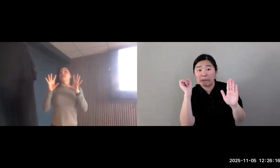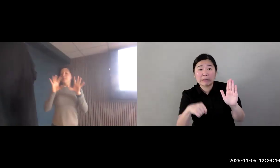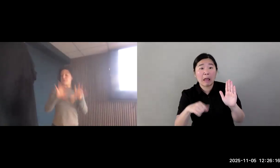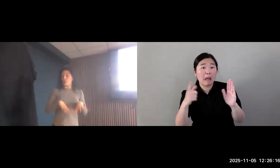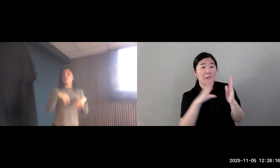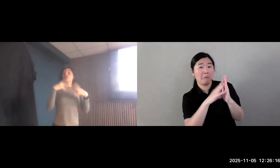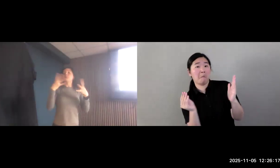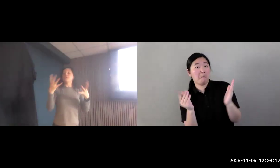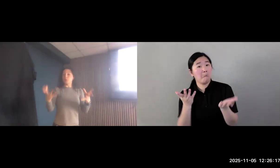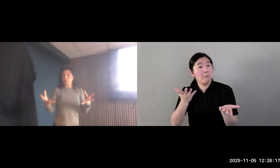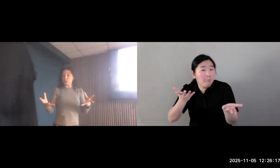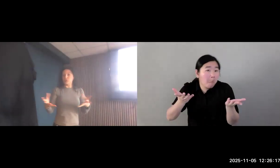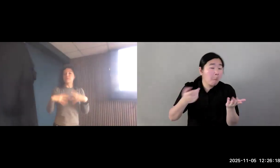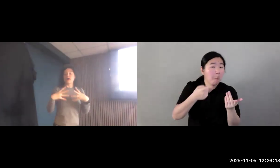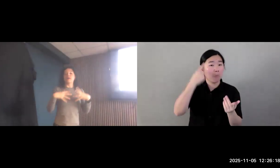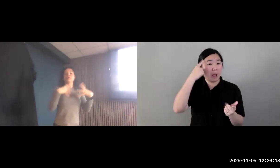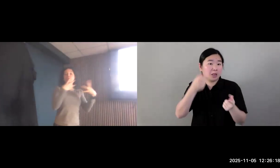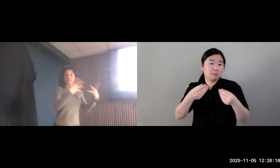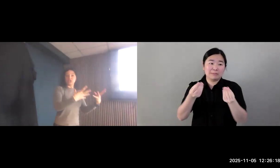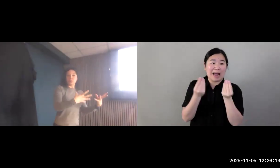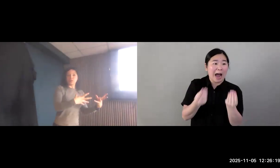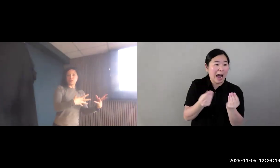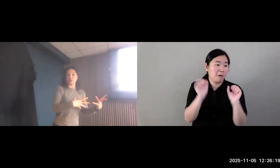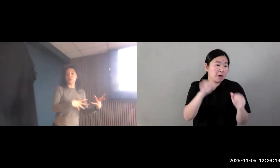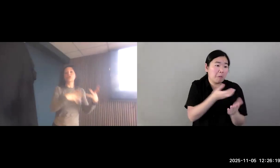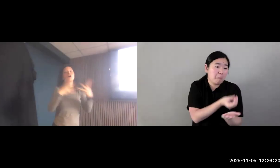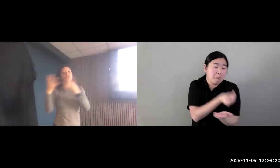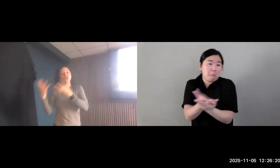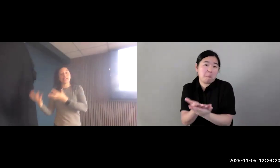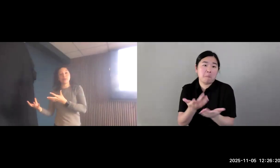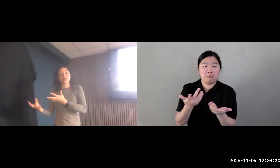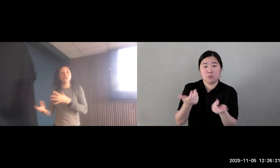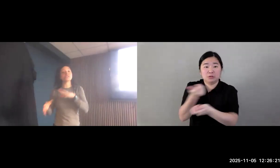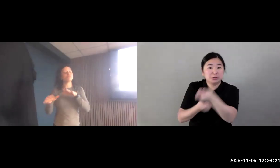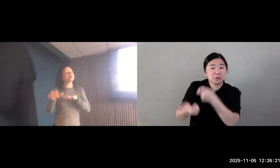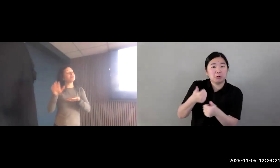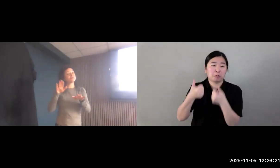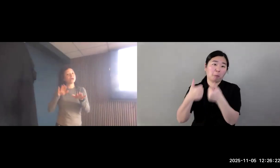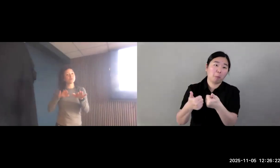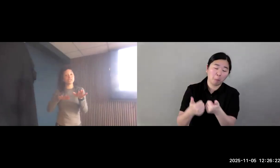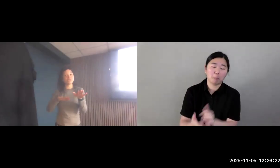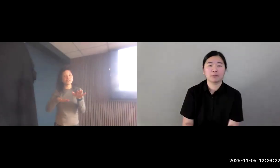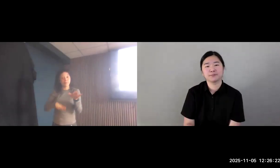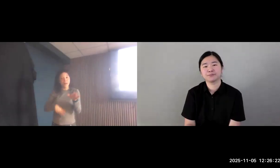Before we jump into conclusions about the relationship between social ecology and language use, maybe sometimes we need to step back